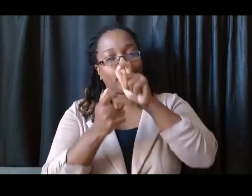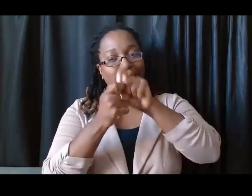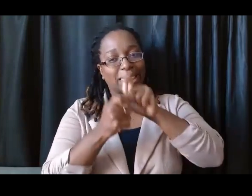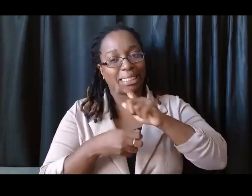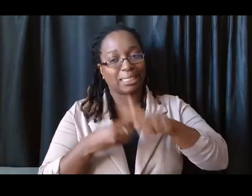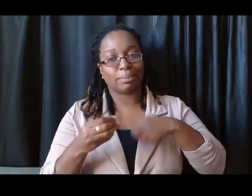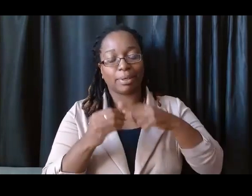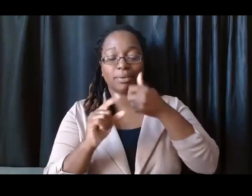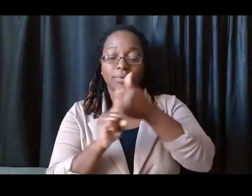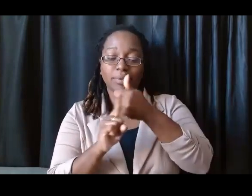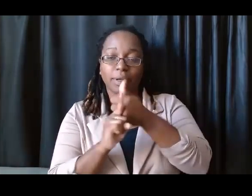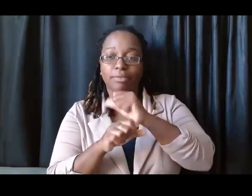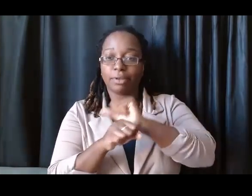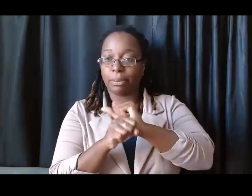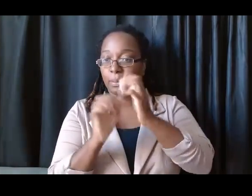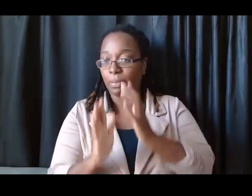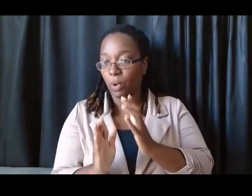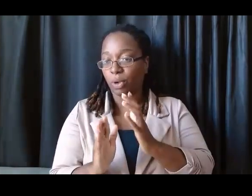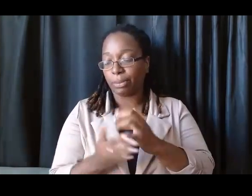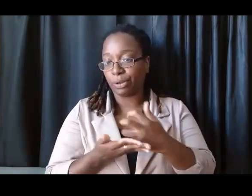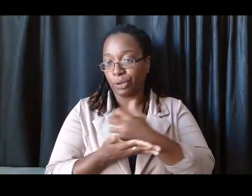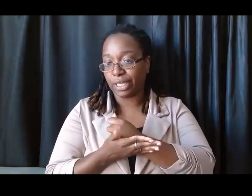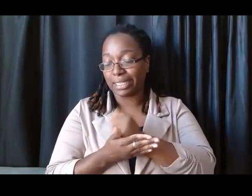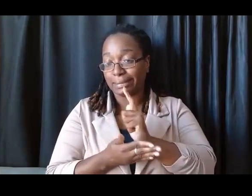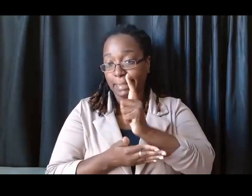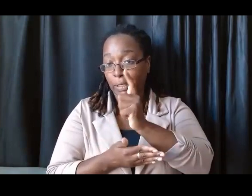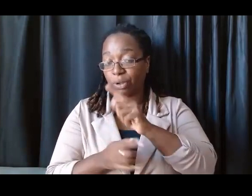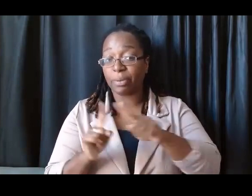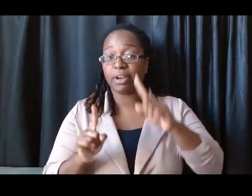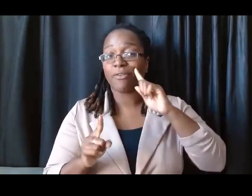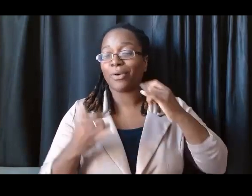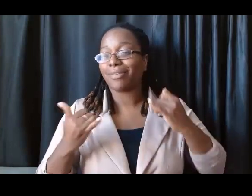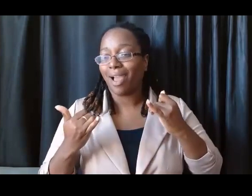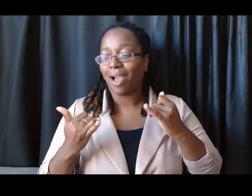self-employment averages later in this webinar. But for now, I just want you to have it in your minds